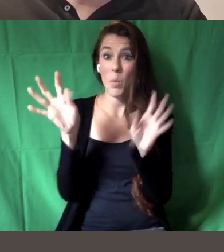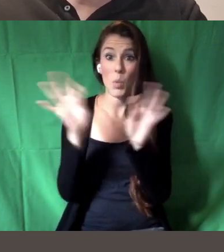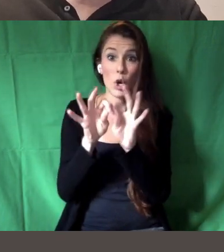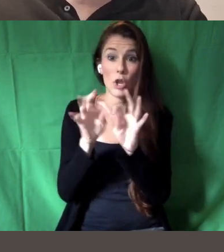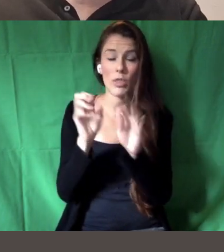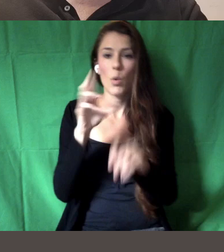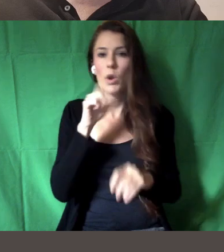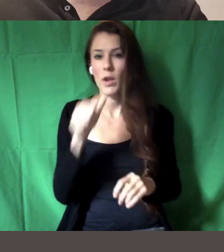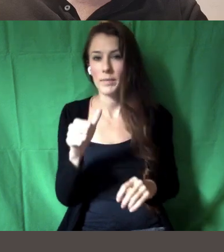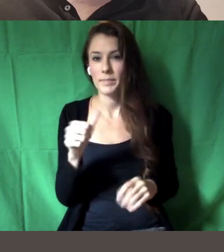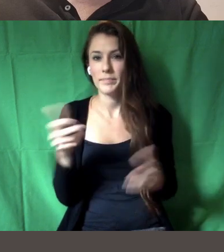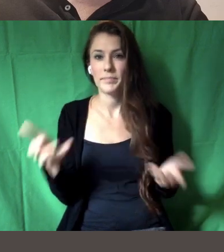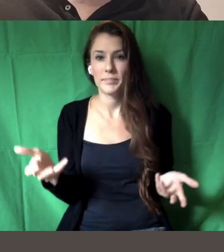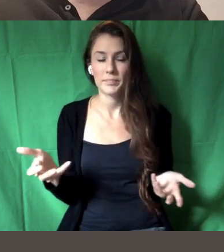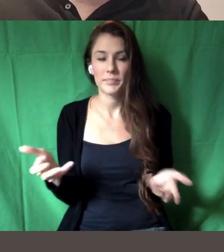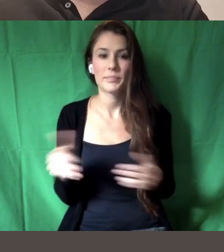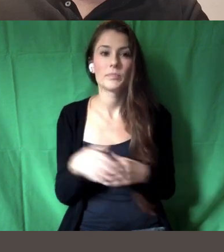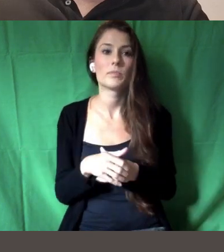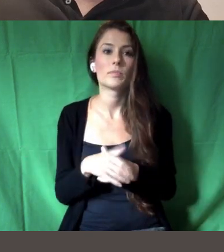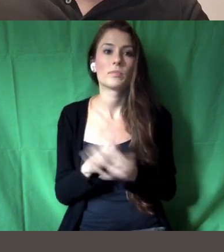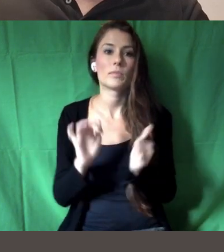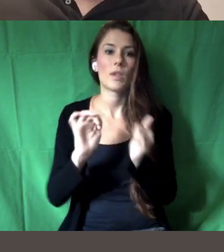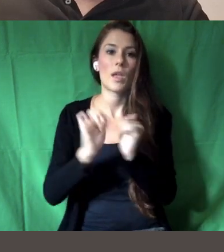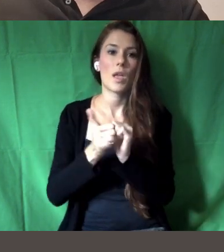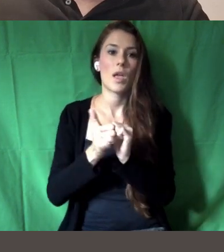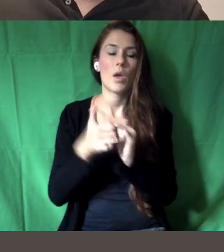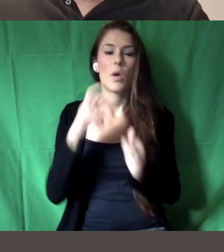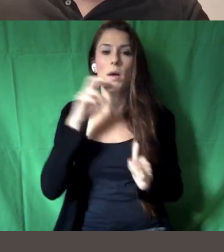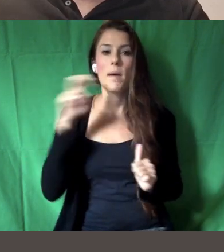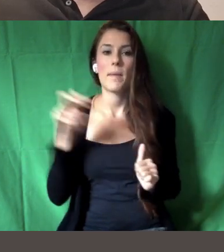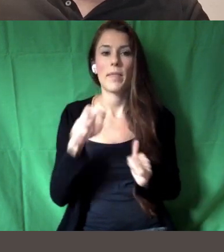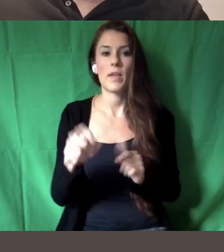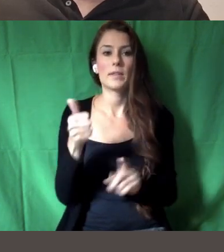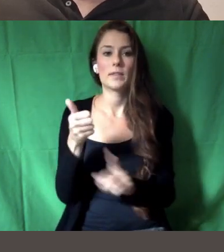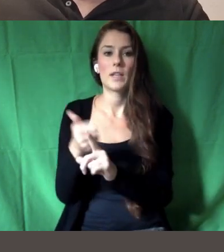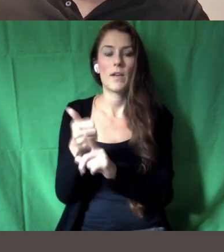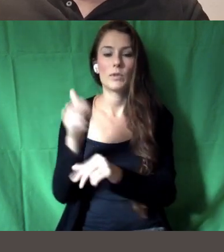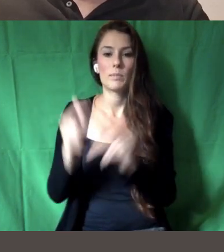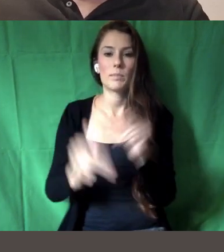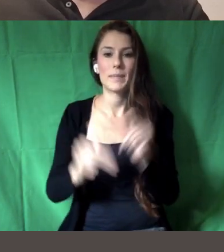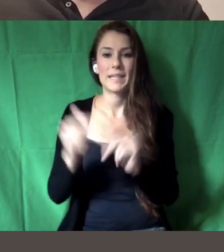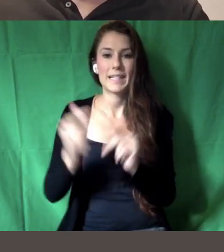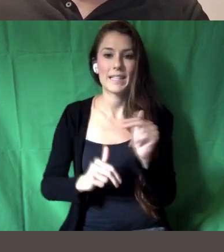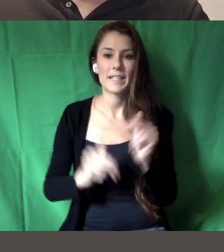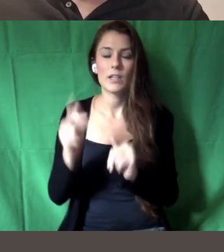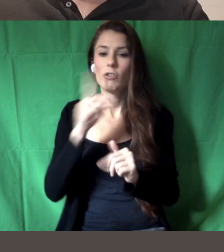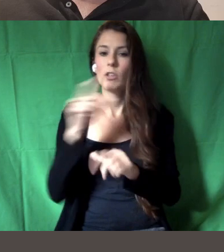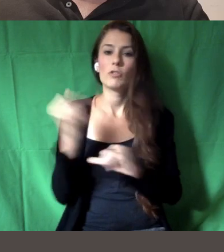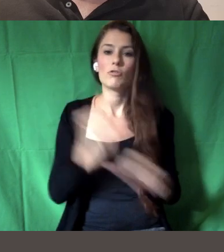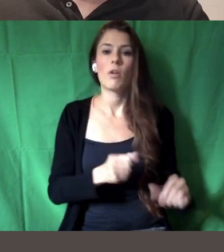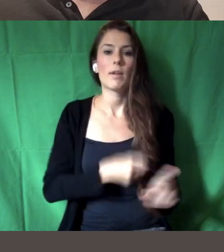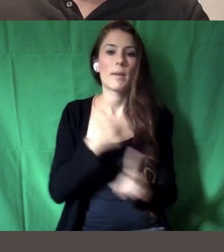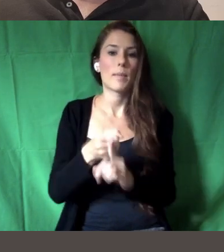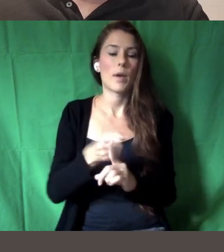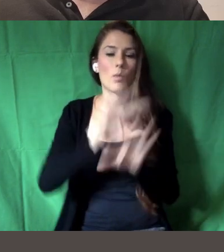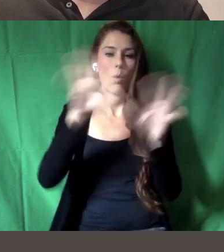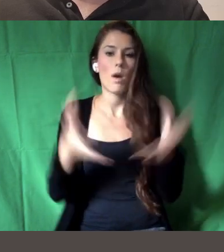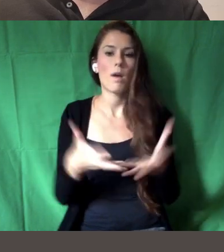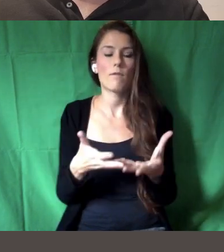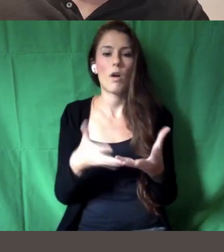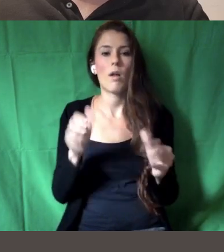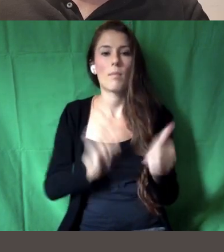How Python itself is built has a very strong impact on the overall performance.